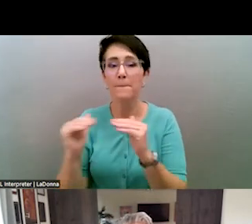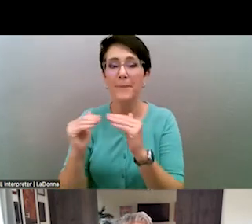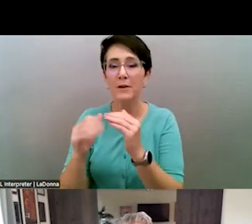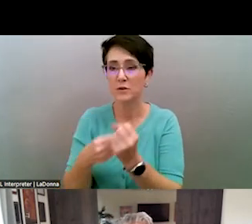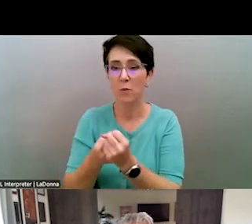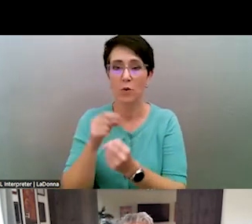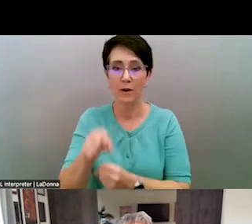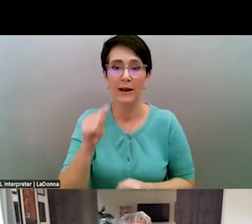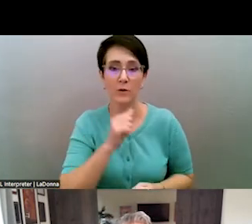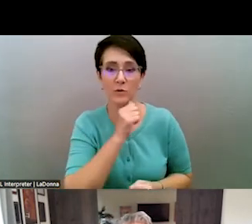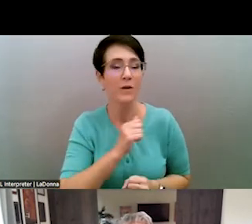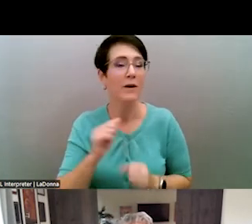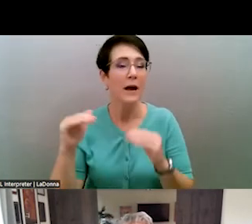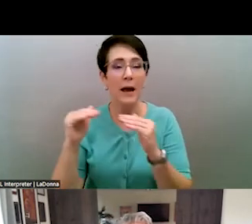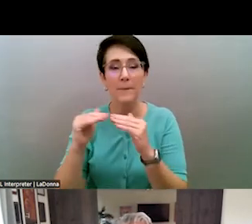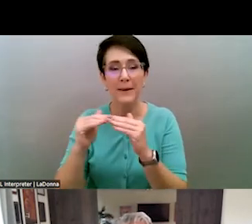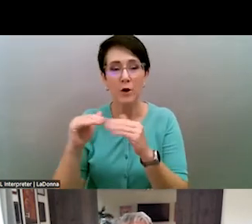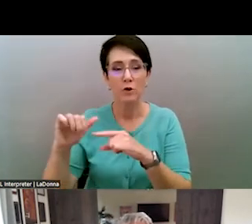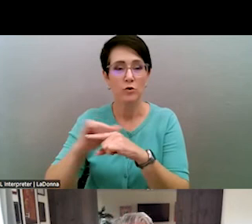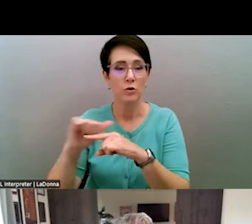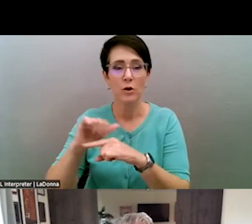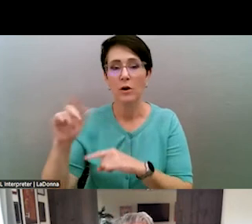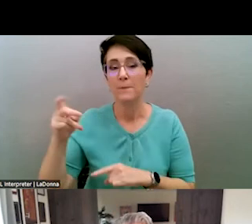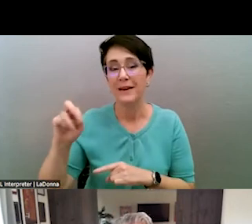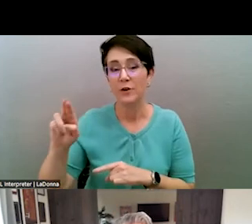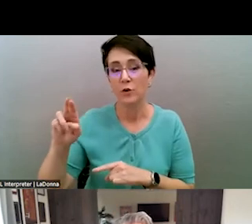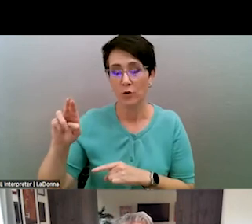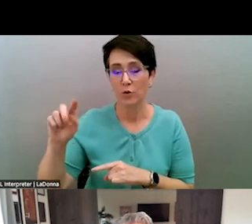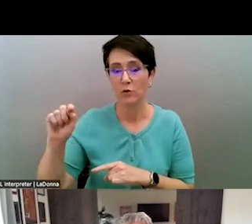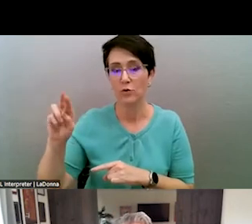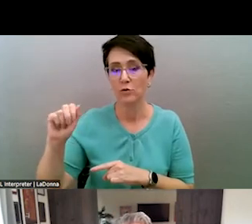THROUGH PEER TRAINING PROGRAM. RAN A PEER TRAINING PROGRAM. FOR ABOUT, 2 AND A HALF YEARS. THEN,